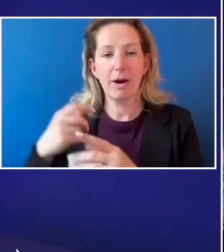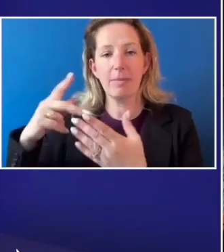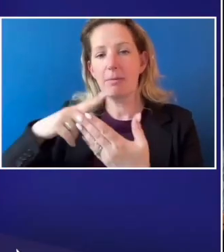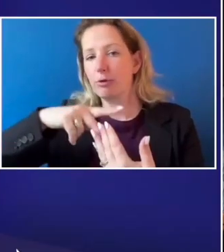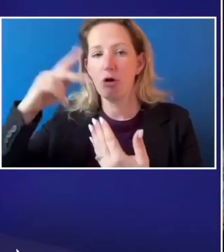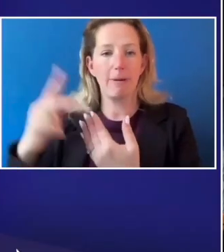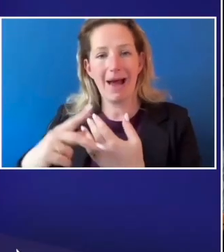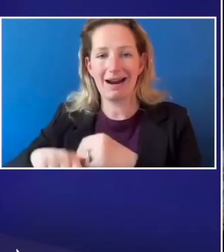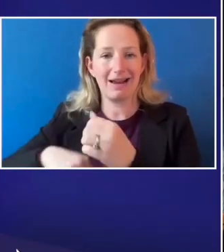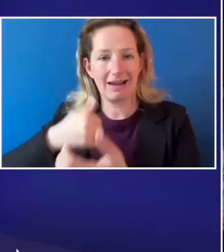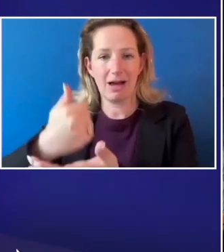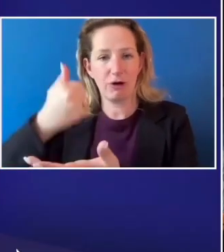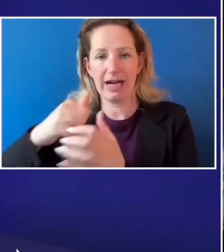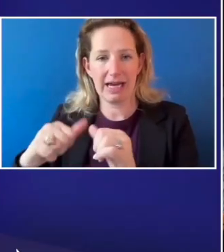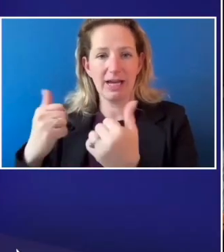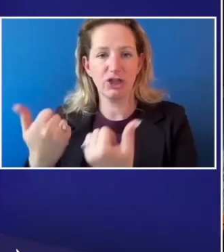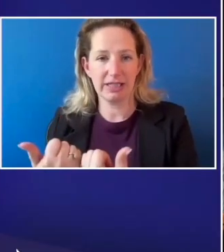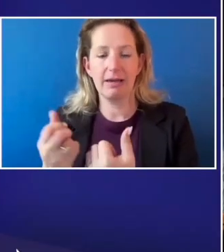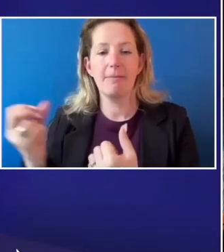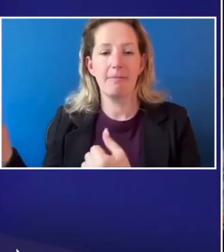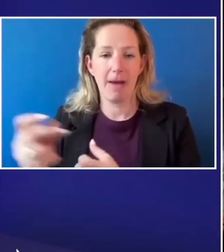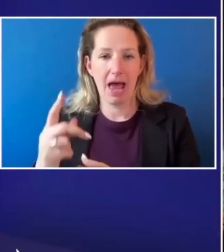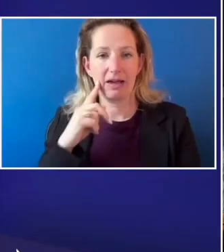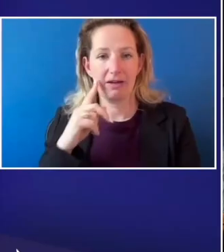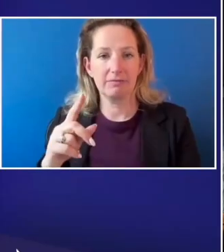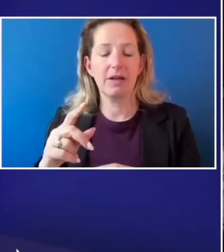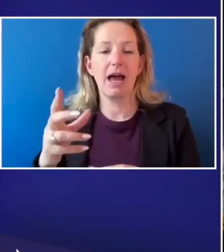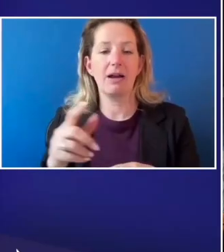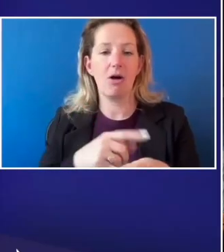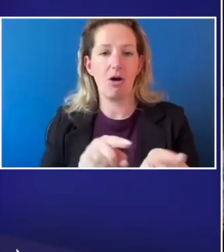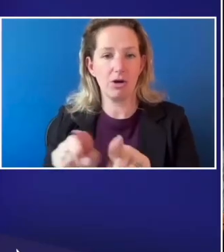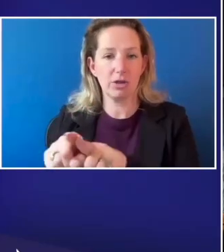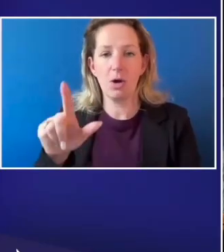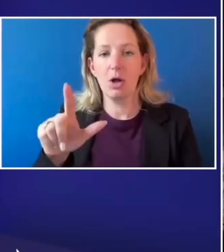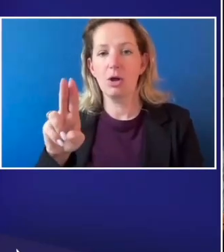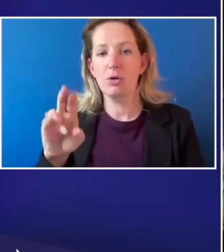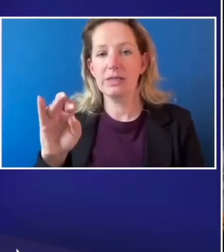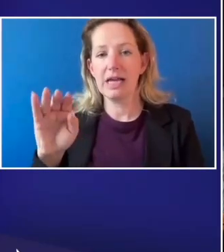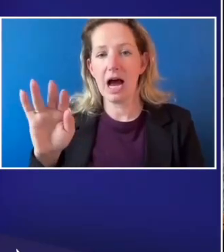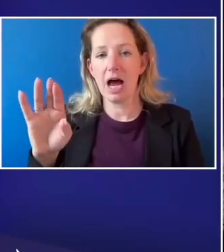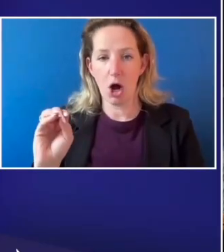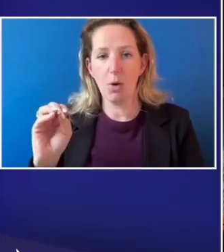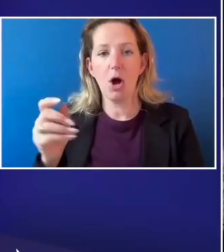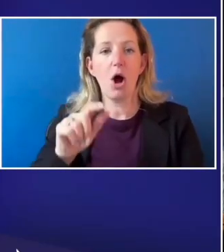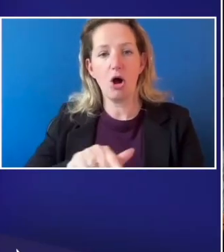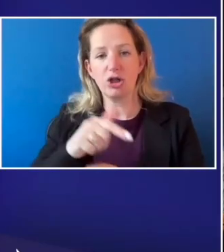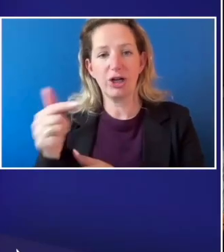back at the table, and for the duration of this afternoon, we're going to have Luciano alternate for public institutions of higher education at the table.